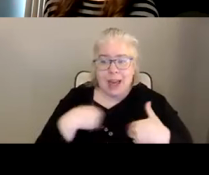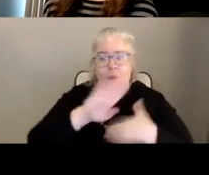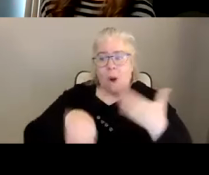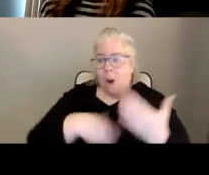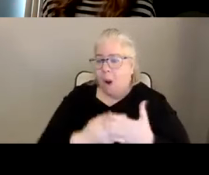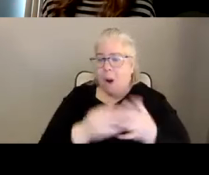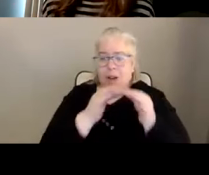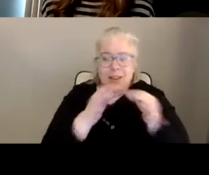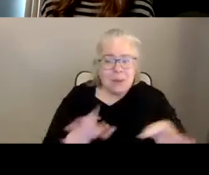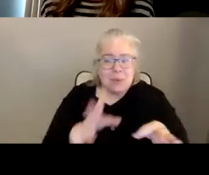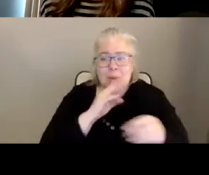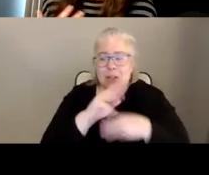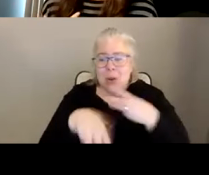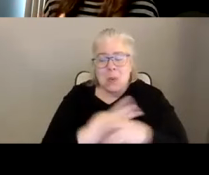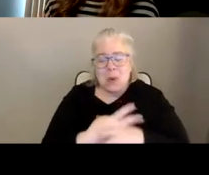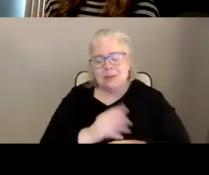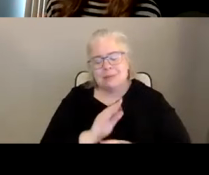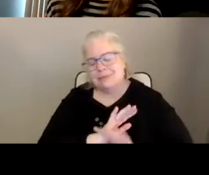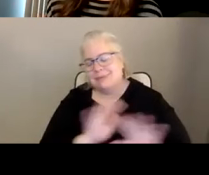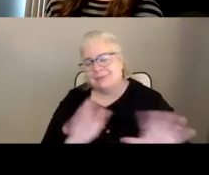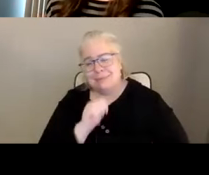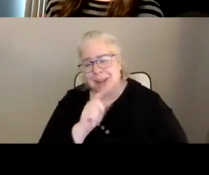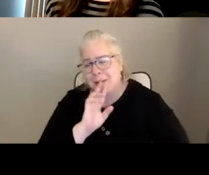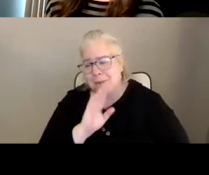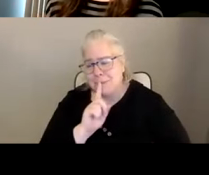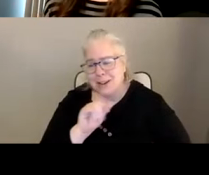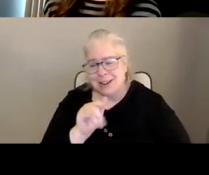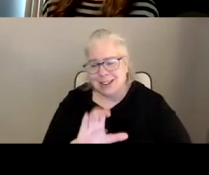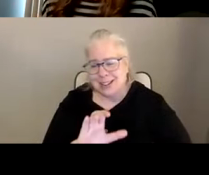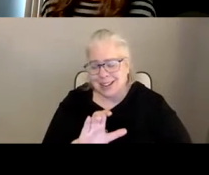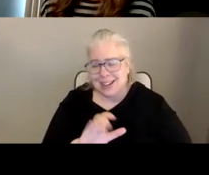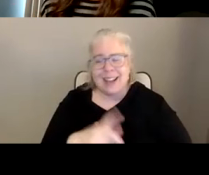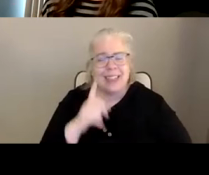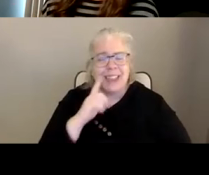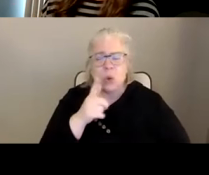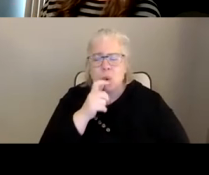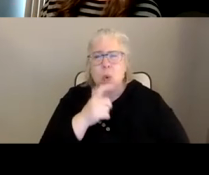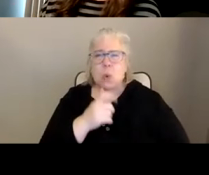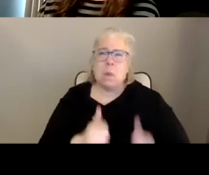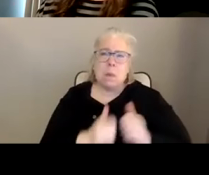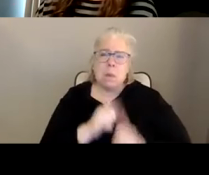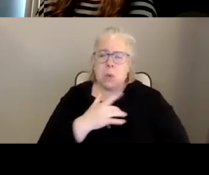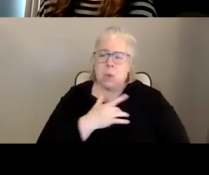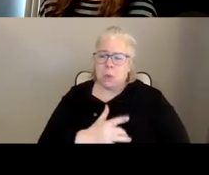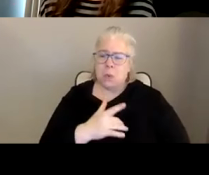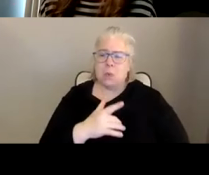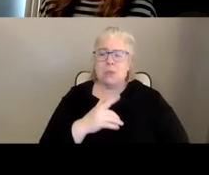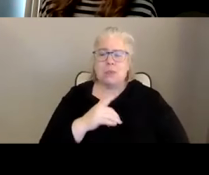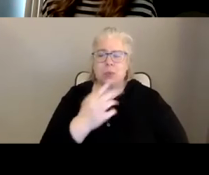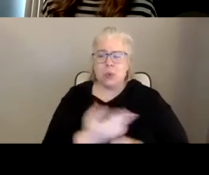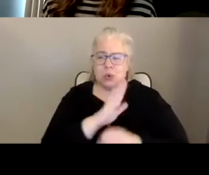in the world, but realistically who's most likely to walk through your door and how can you best be prepared?